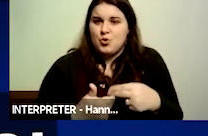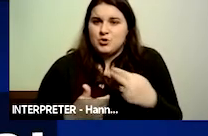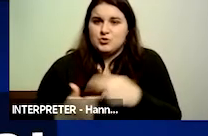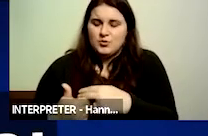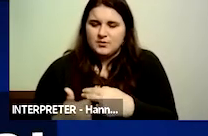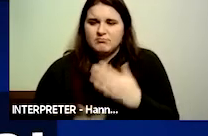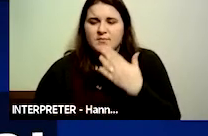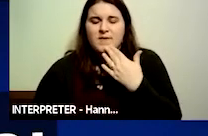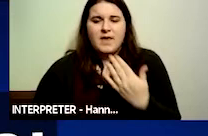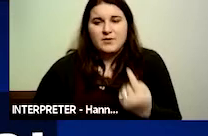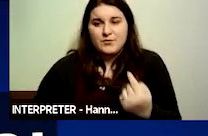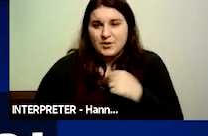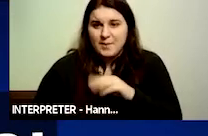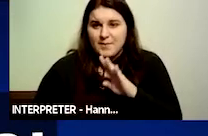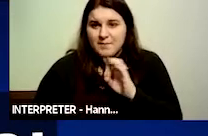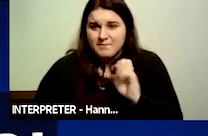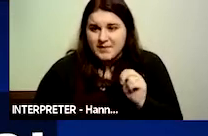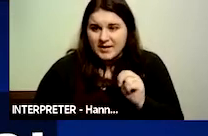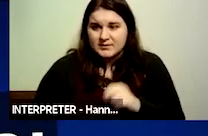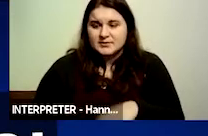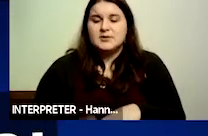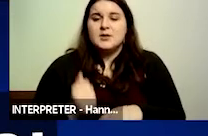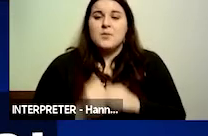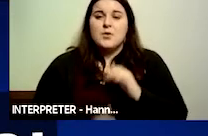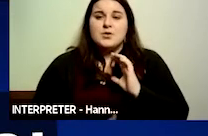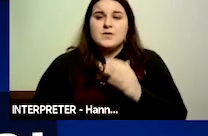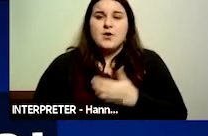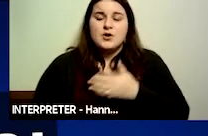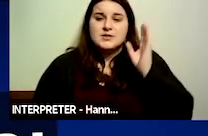Rick Mislan: Most of our speakers have either been Q AMP. A or